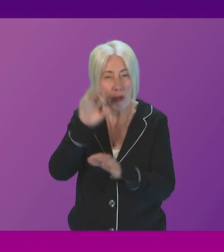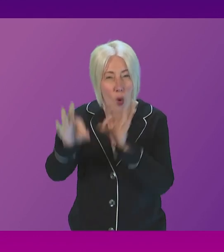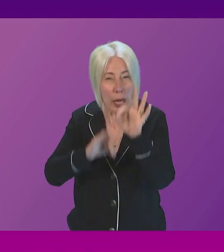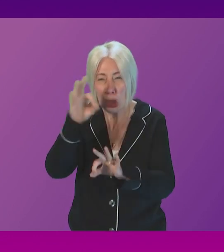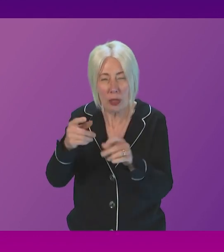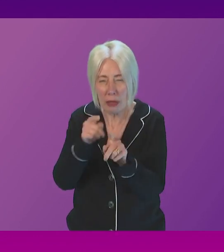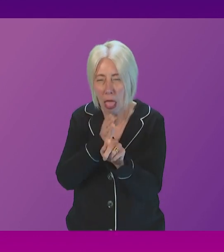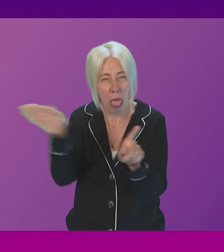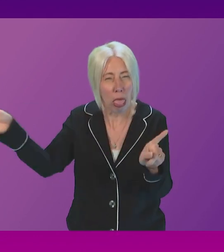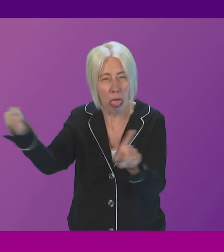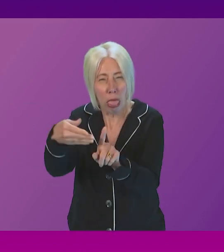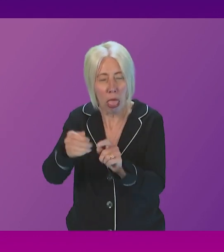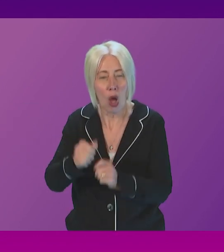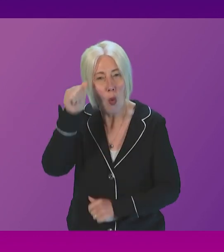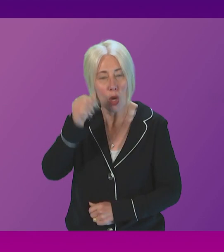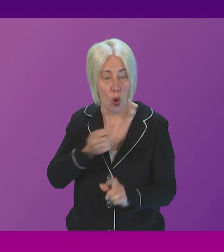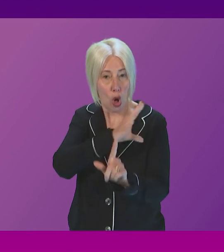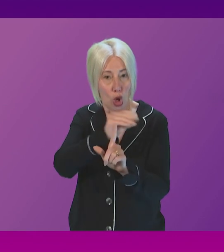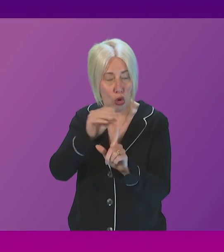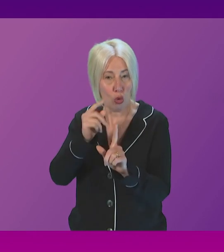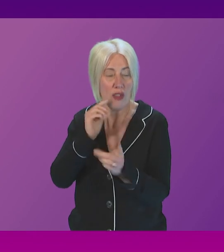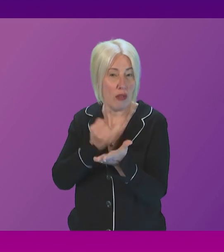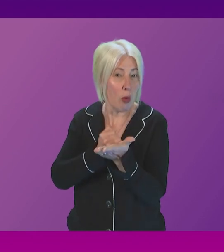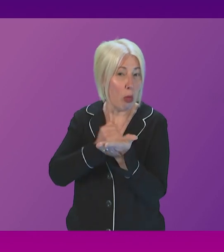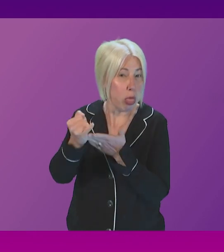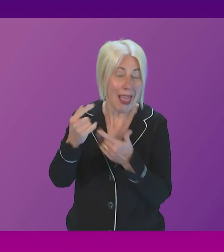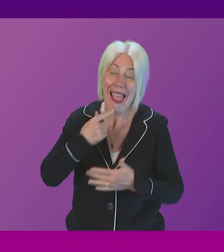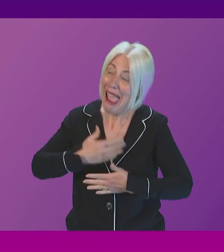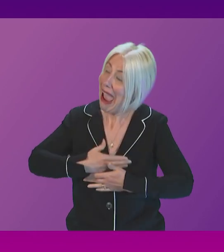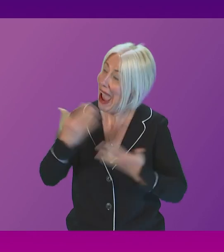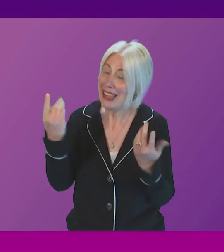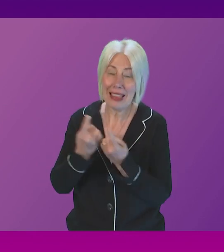We know that the Conservatives will oppose virtually any measure addressing climate